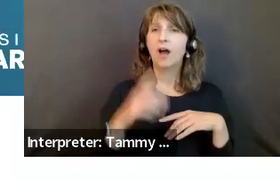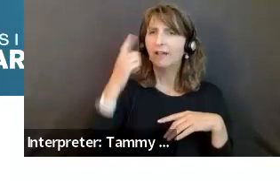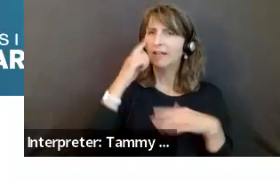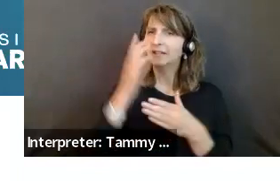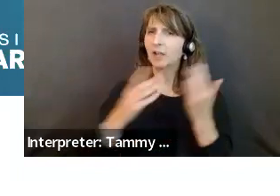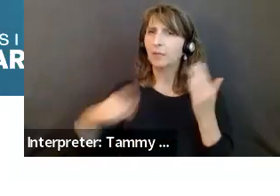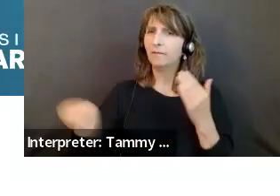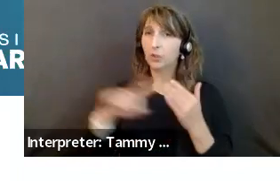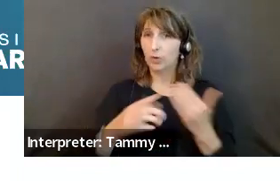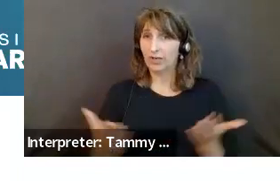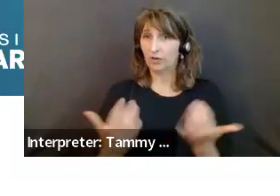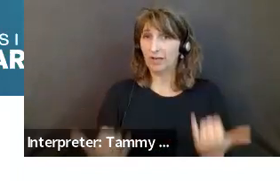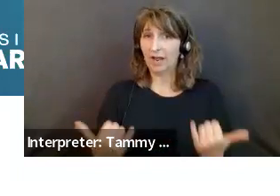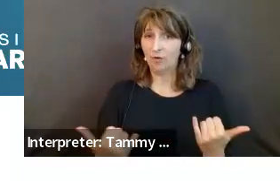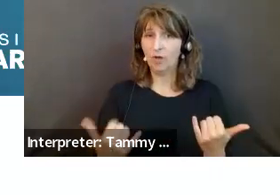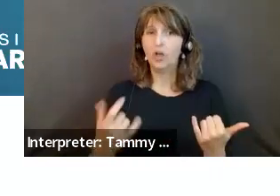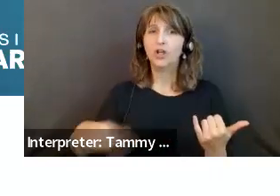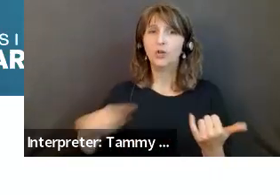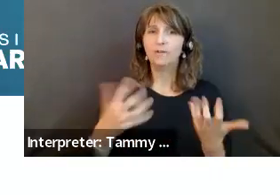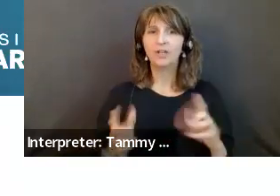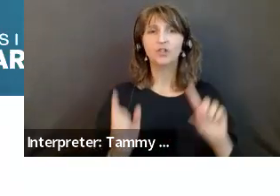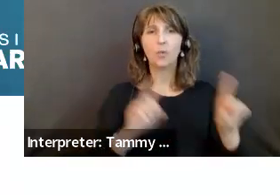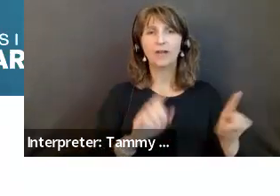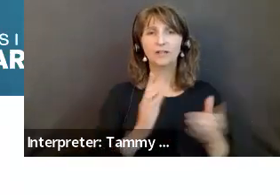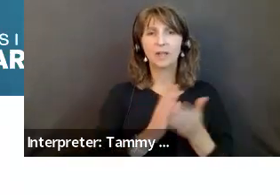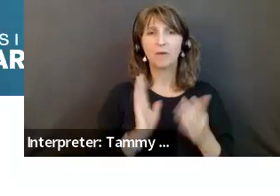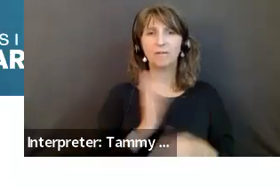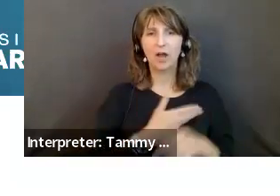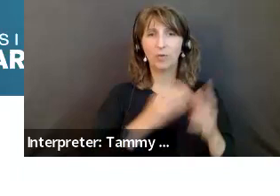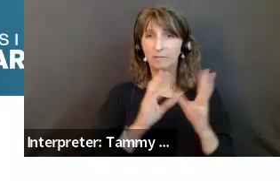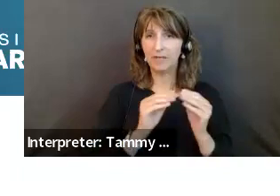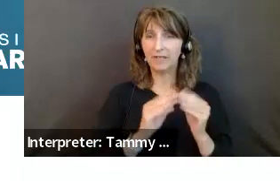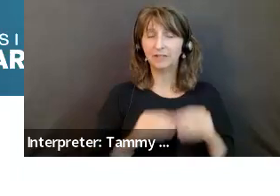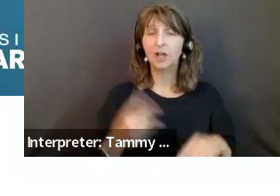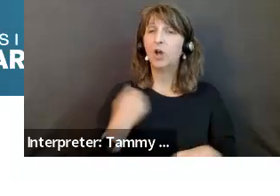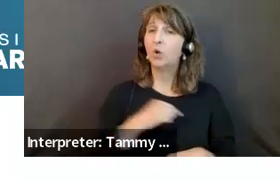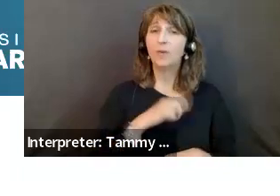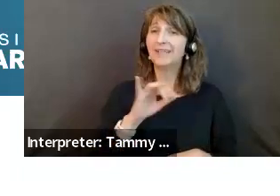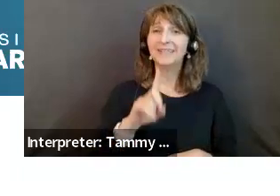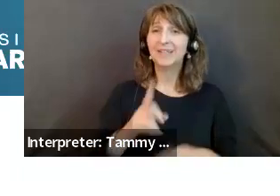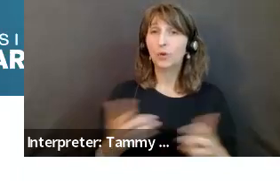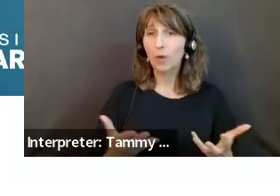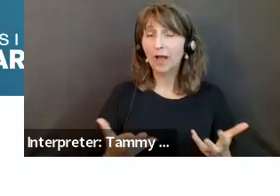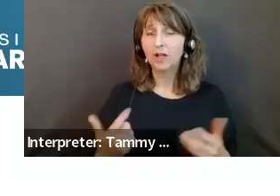Call right now have been to some of our meetings, right? So we would meet with our groups. Oh, twice a month.